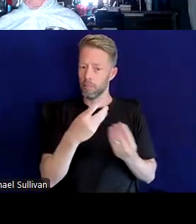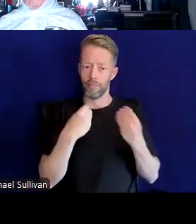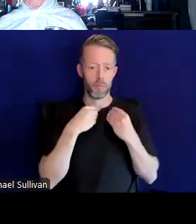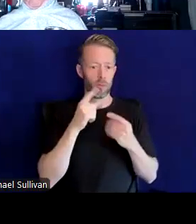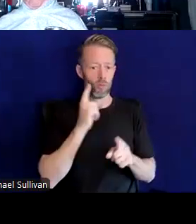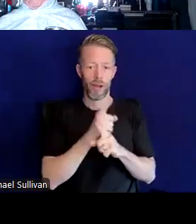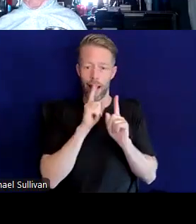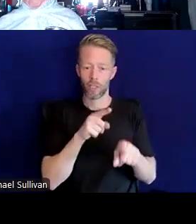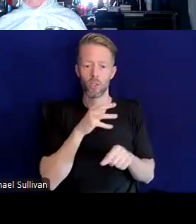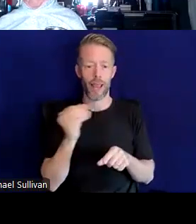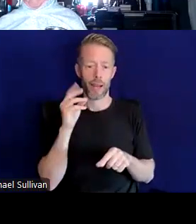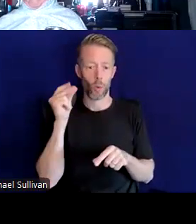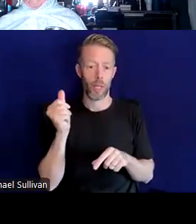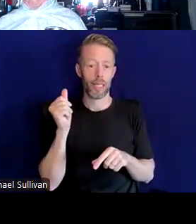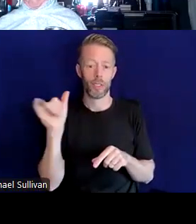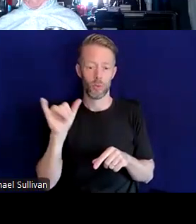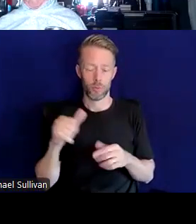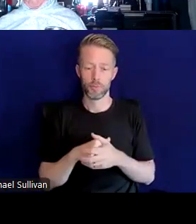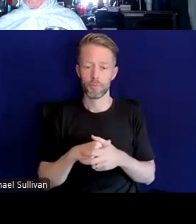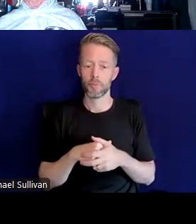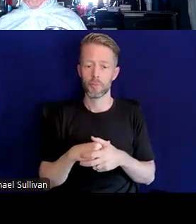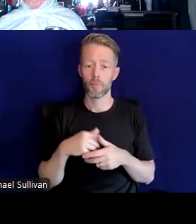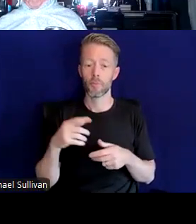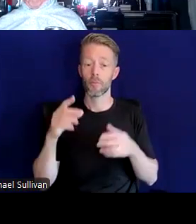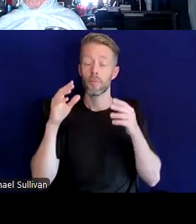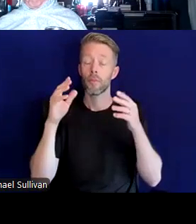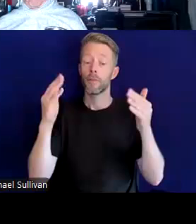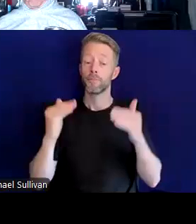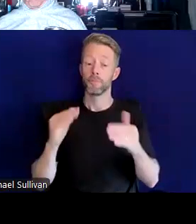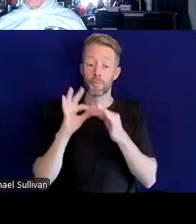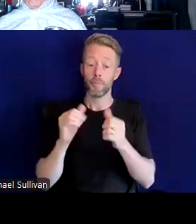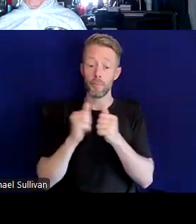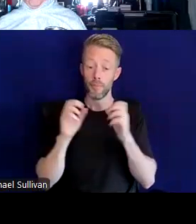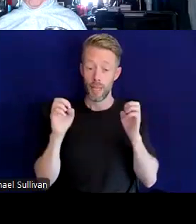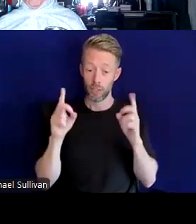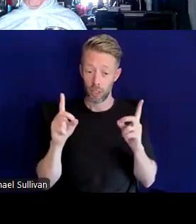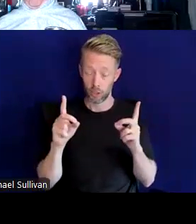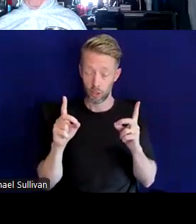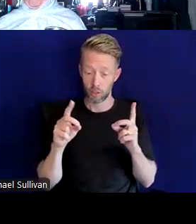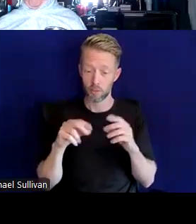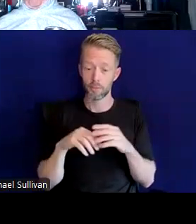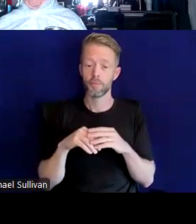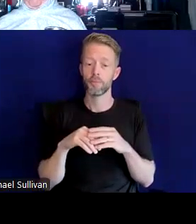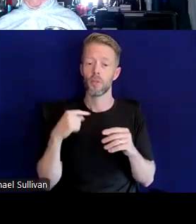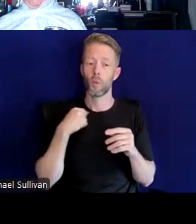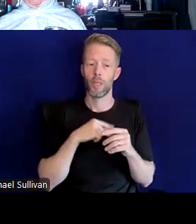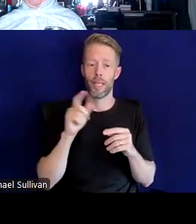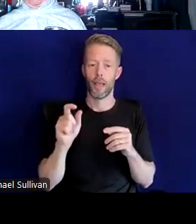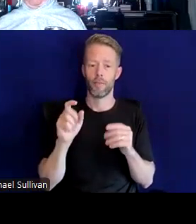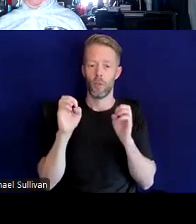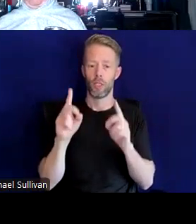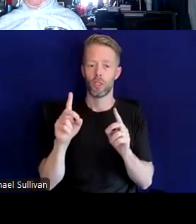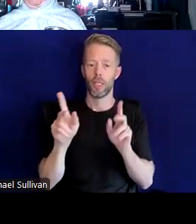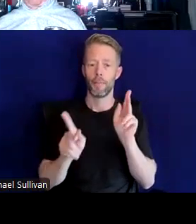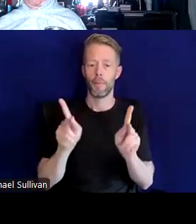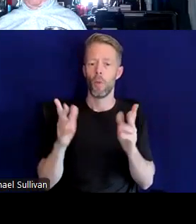too. Also related to education,